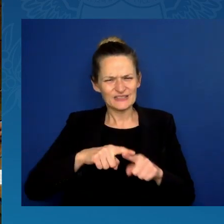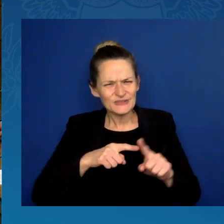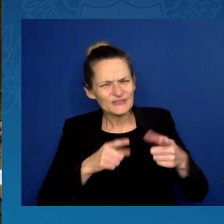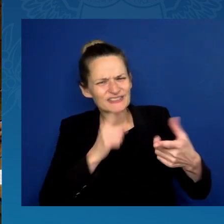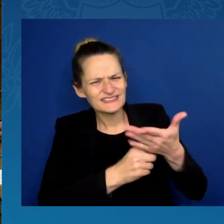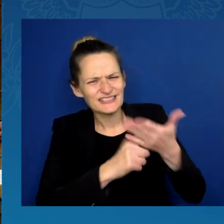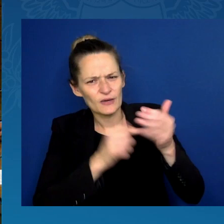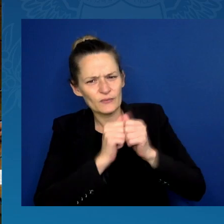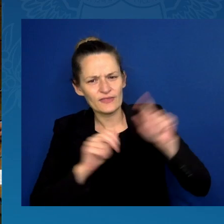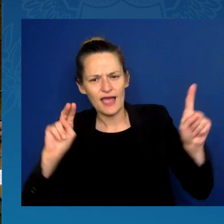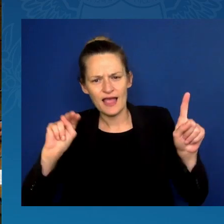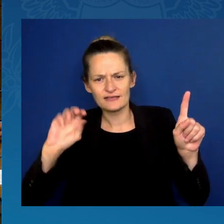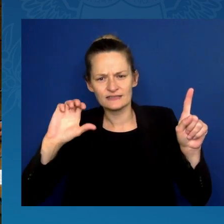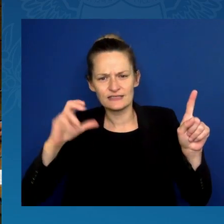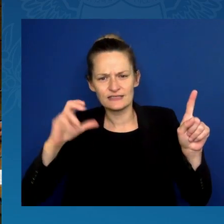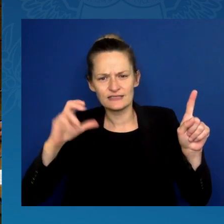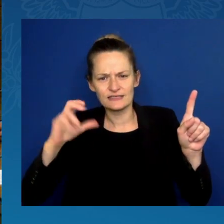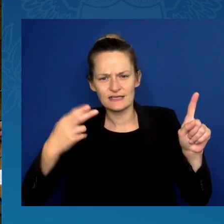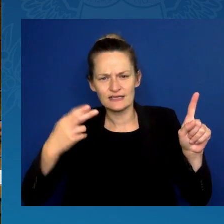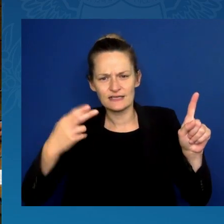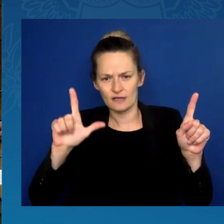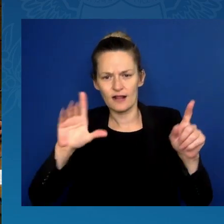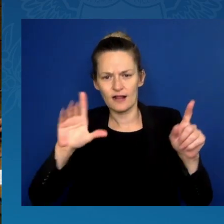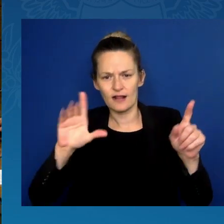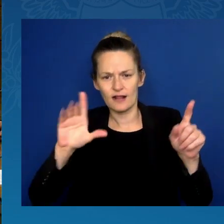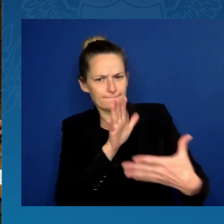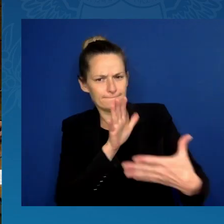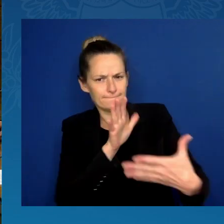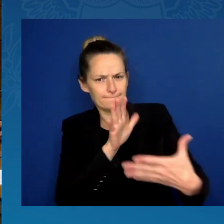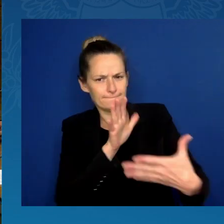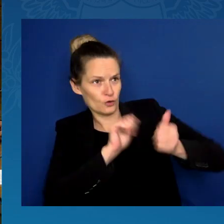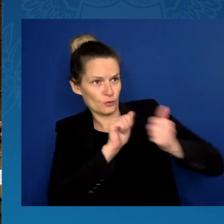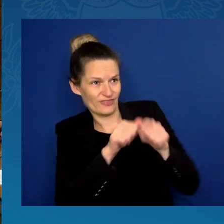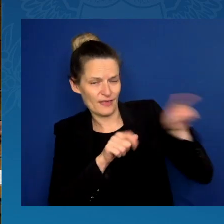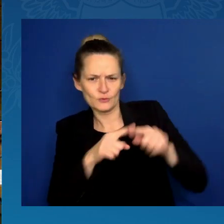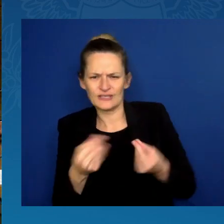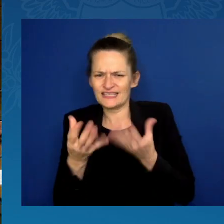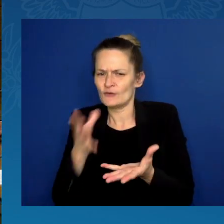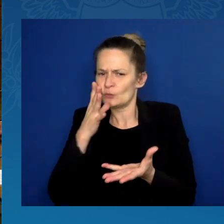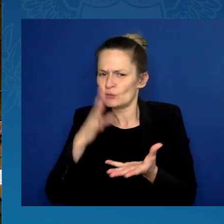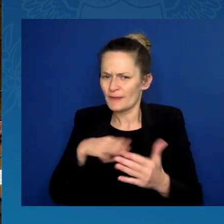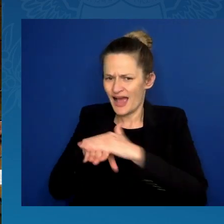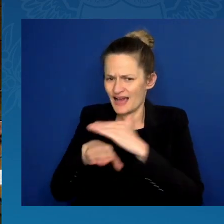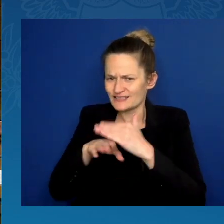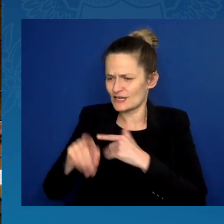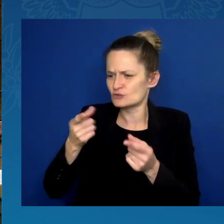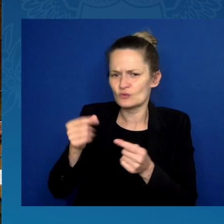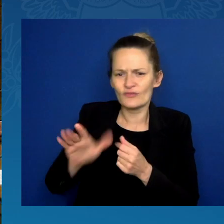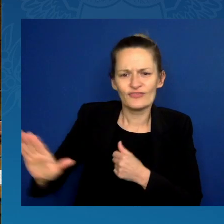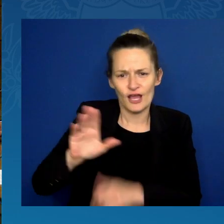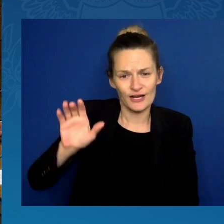the access that they need for these services. As I said, it's been very confusing in Arizona.